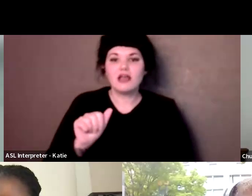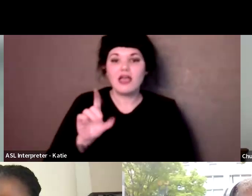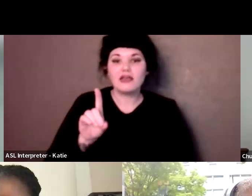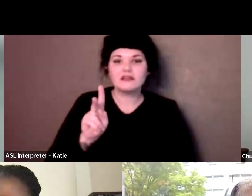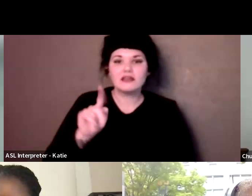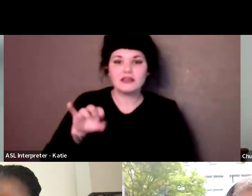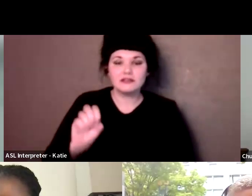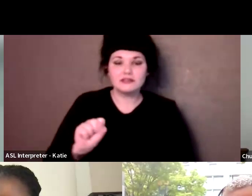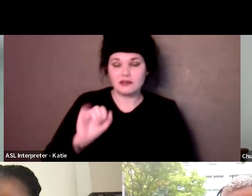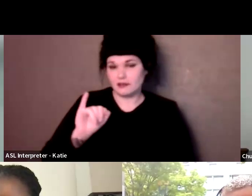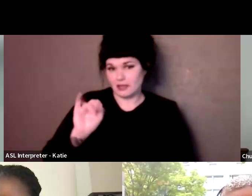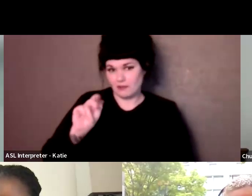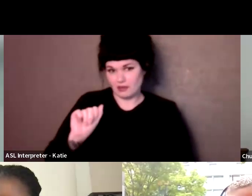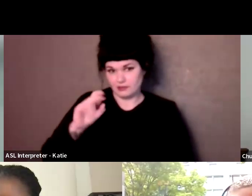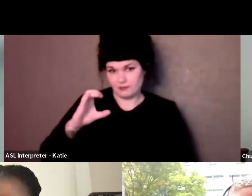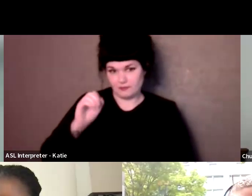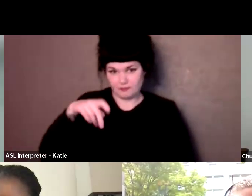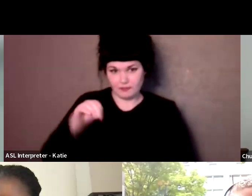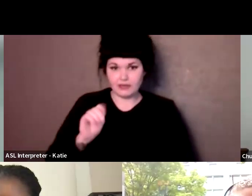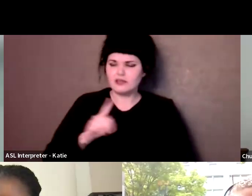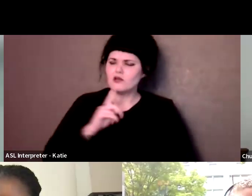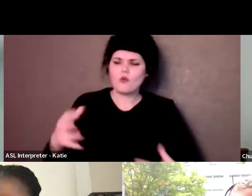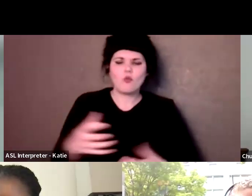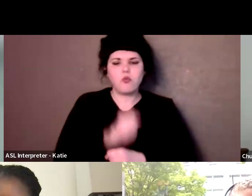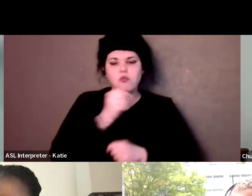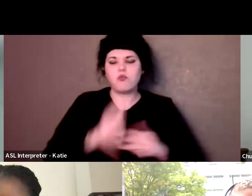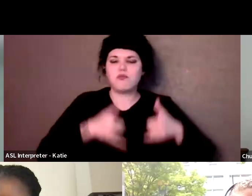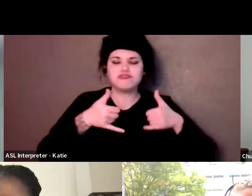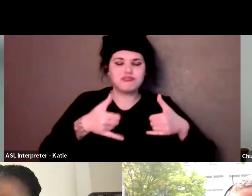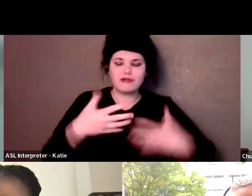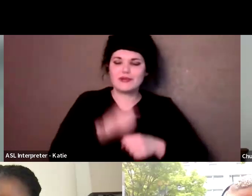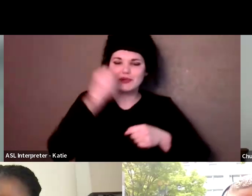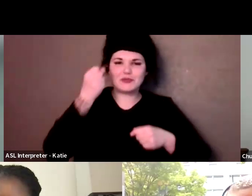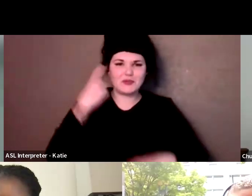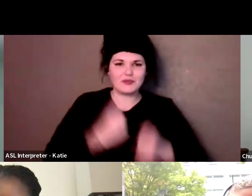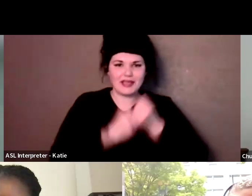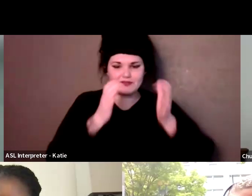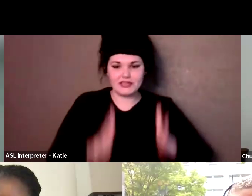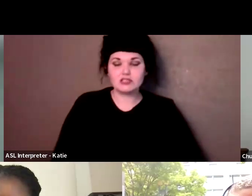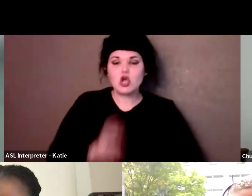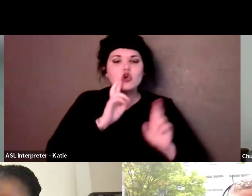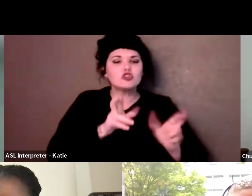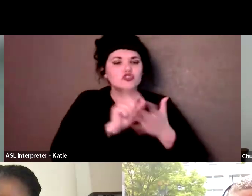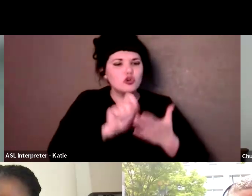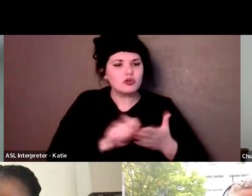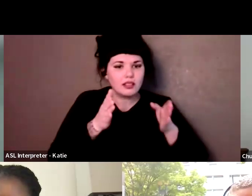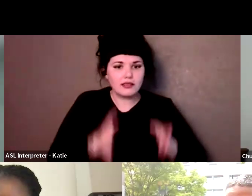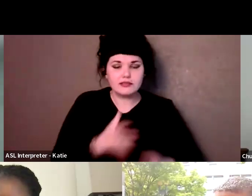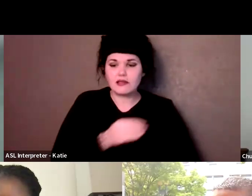activist, Sought After Solutions journalist, and manager of training for Caring Across Generations.